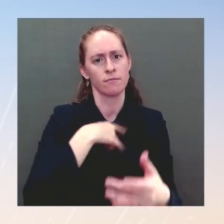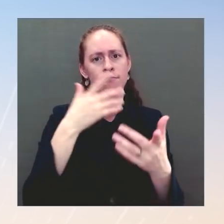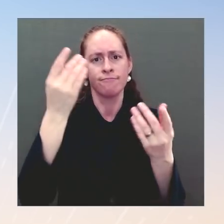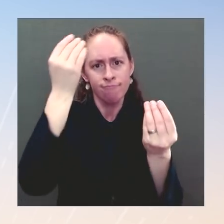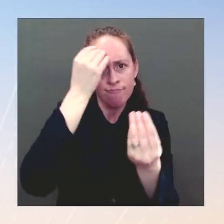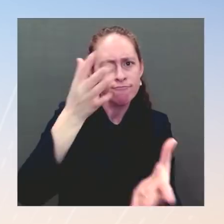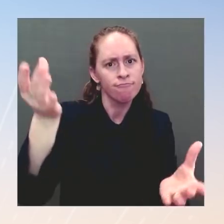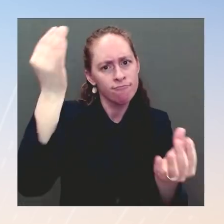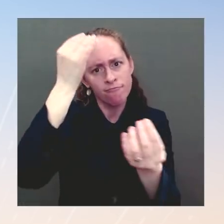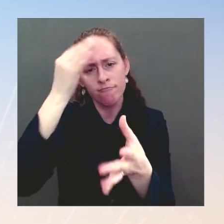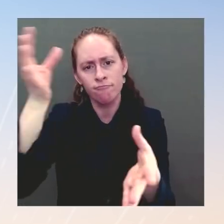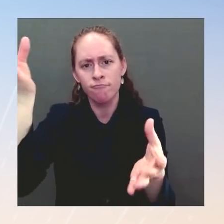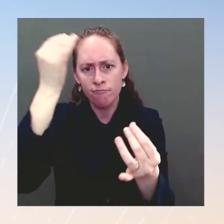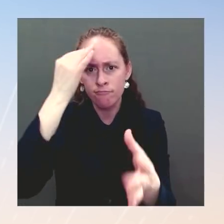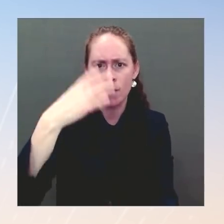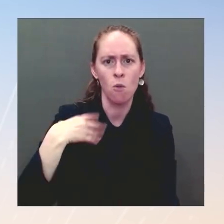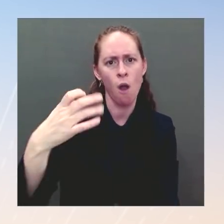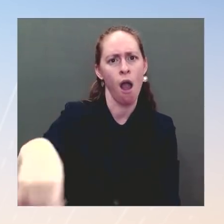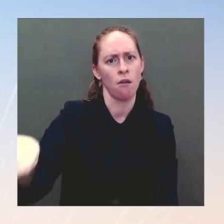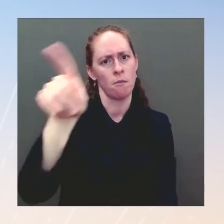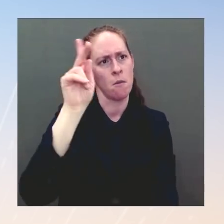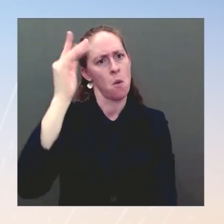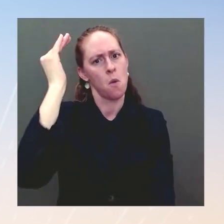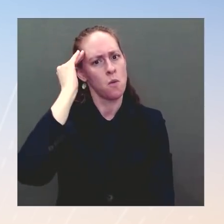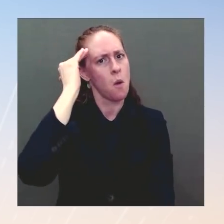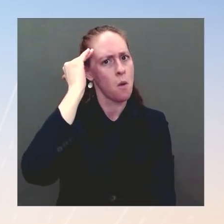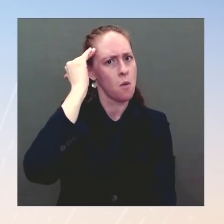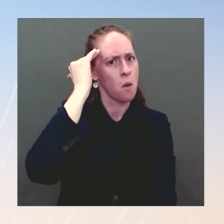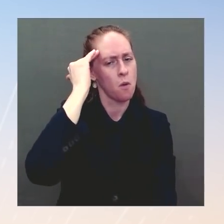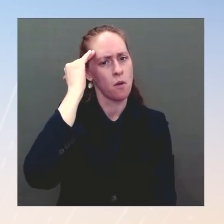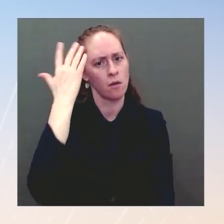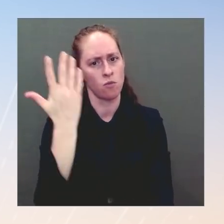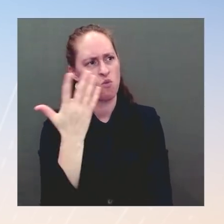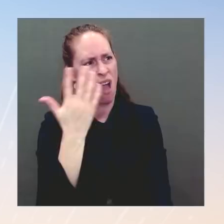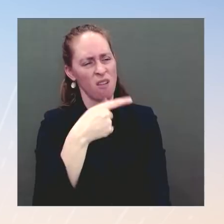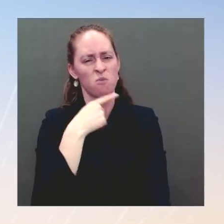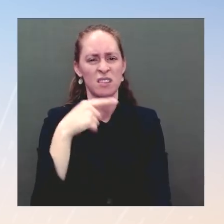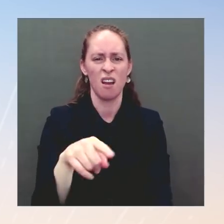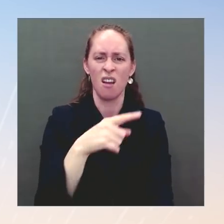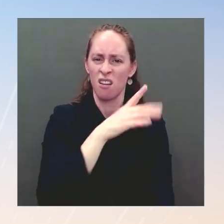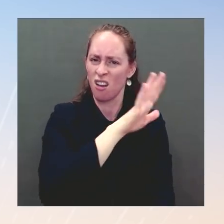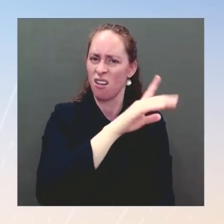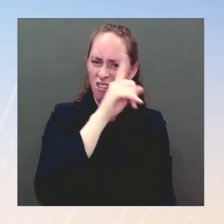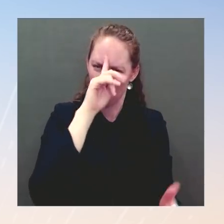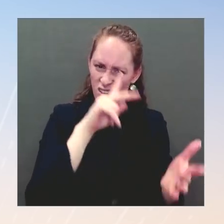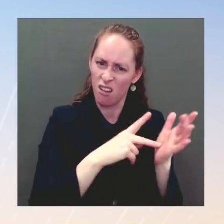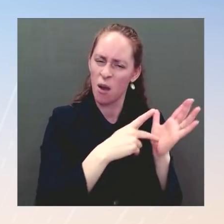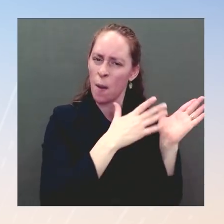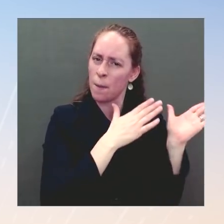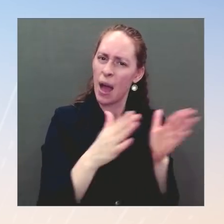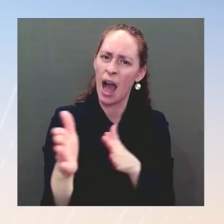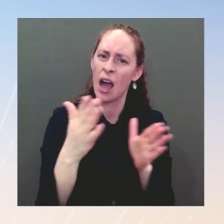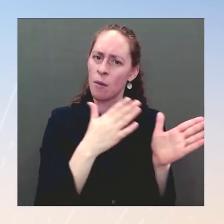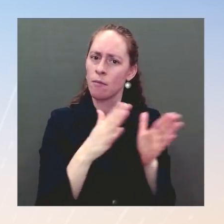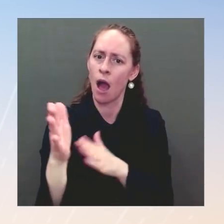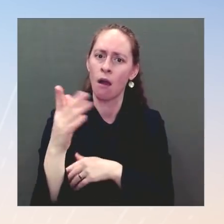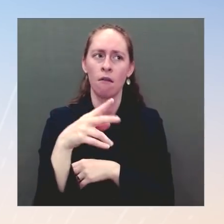to call them out for the type of actions we could see them taking in the future. Go ahead. The Press: Jen, if I can ask you about Nord Stream 2 to have a little better understanding of this right now.